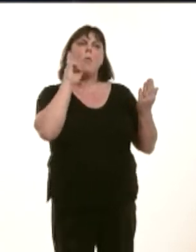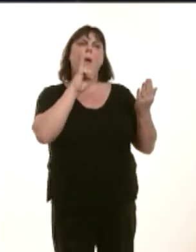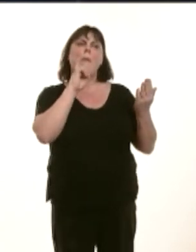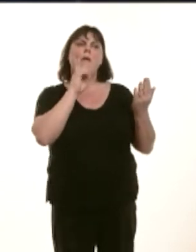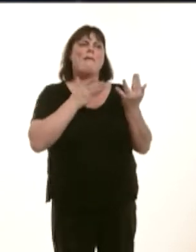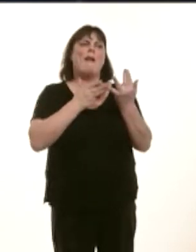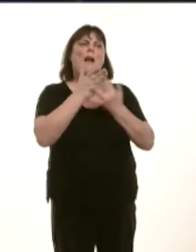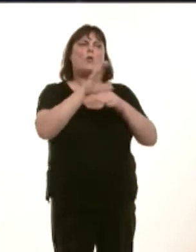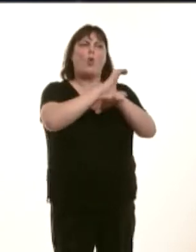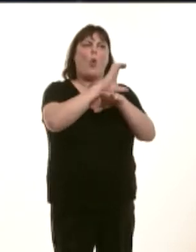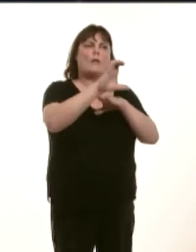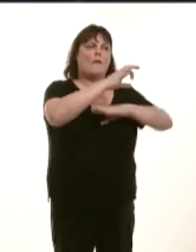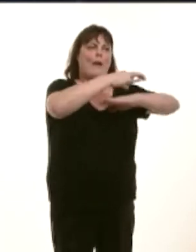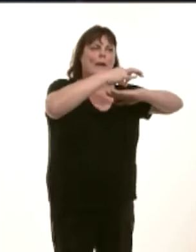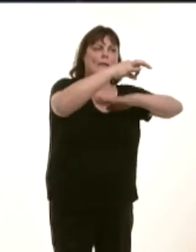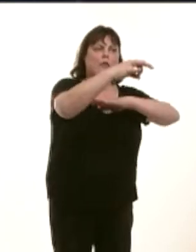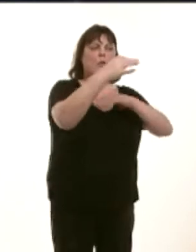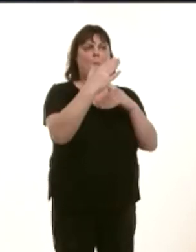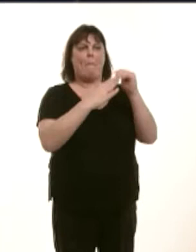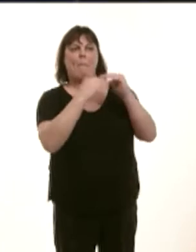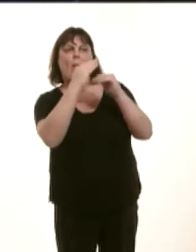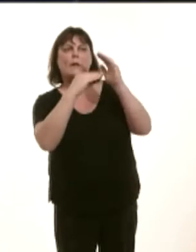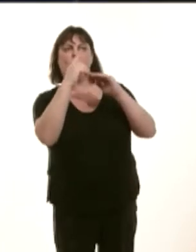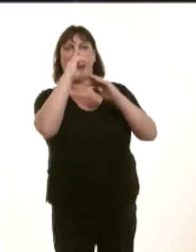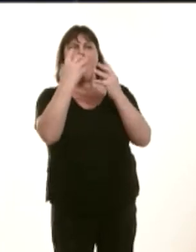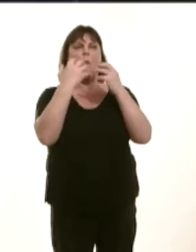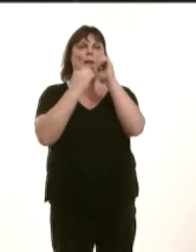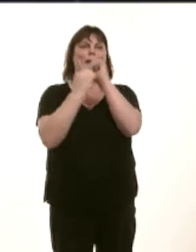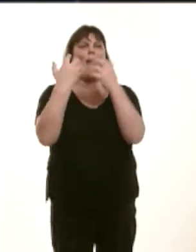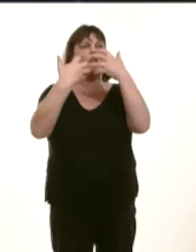building and engineering studies. I think that it is something we should be focusing